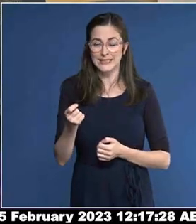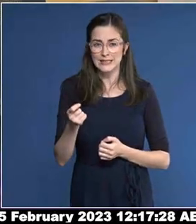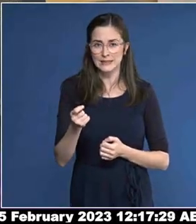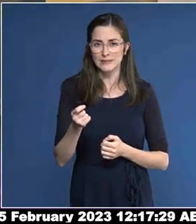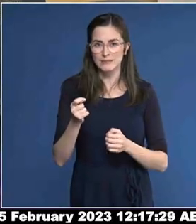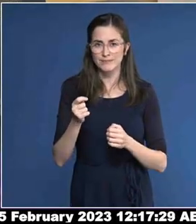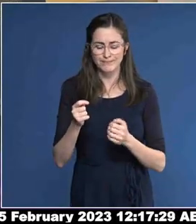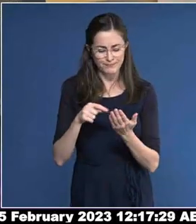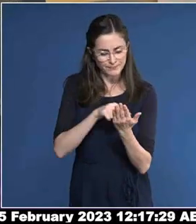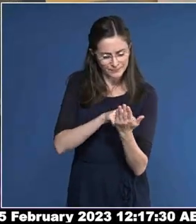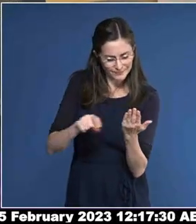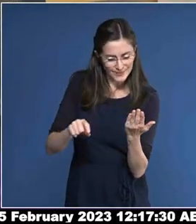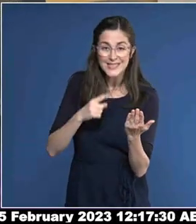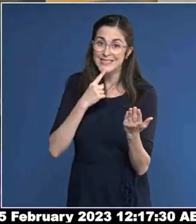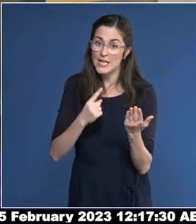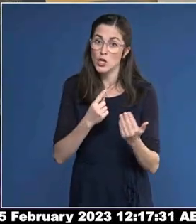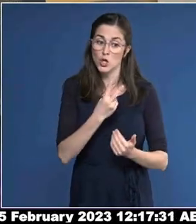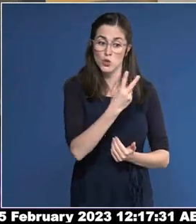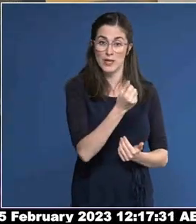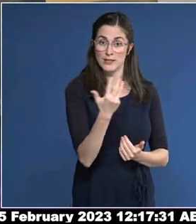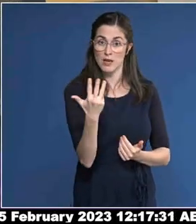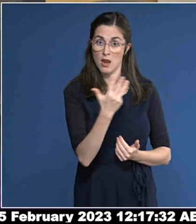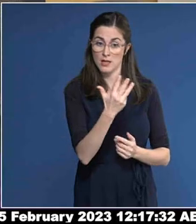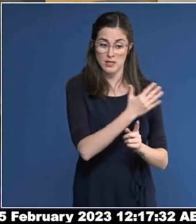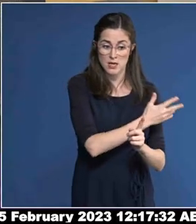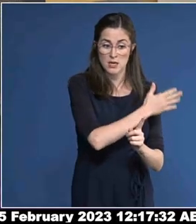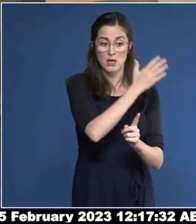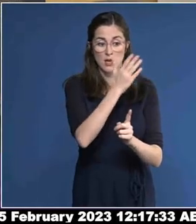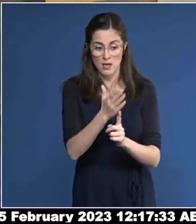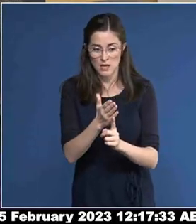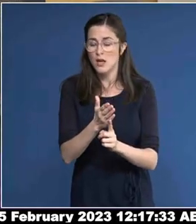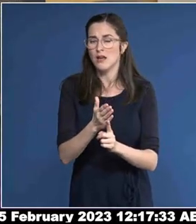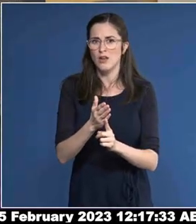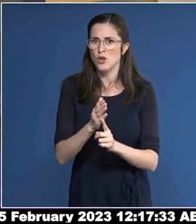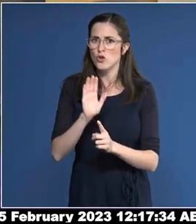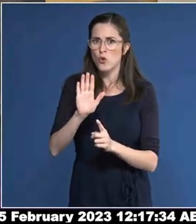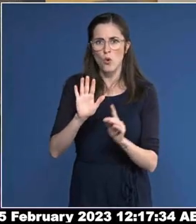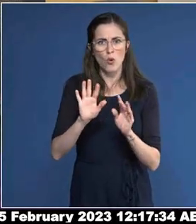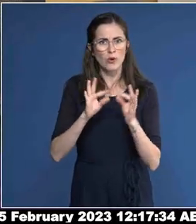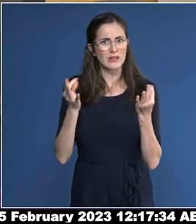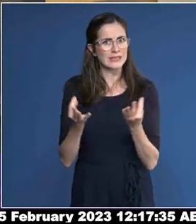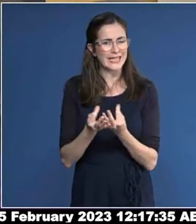At least from 2019, there were clear signs of dysfunction within Afford, conflict between